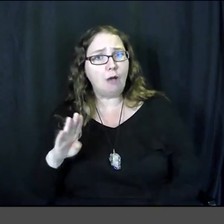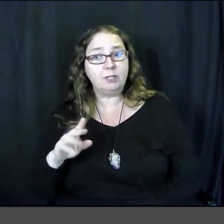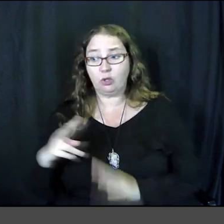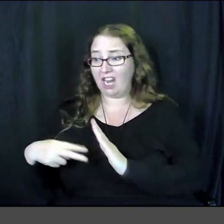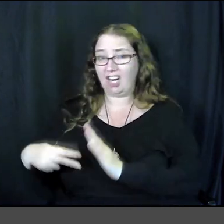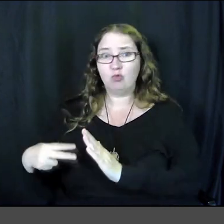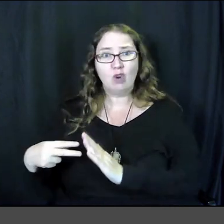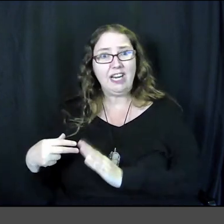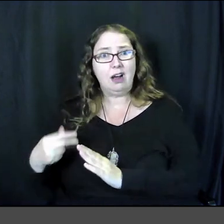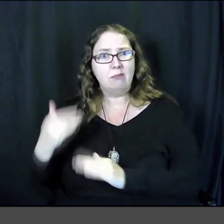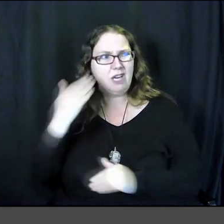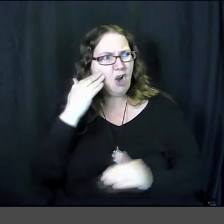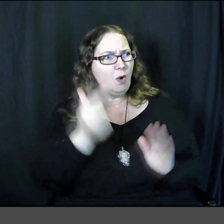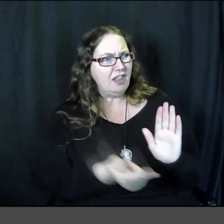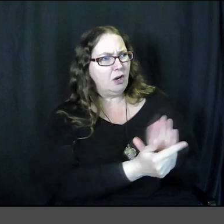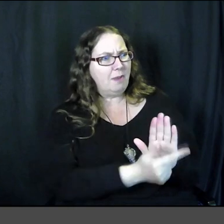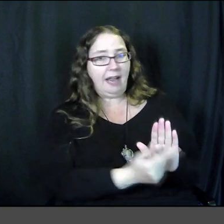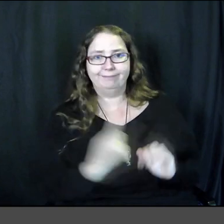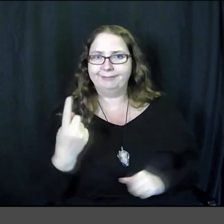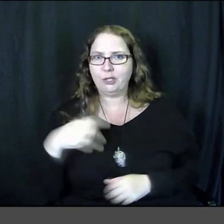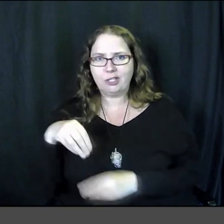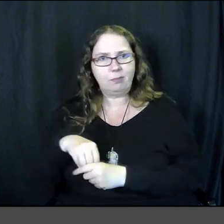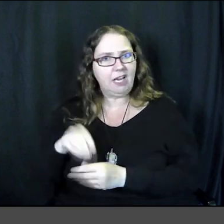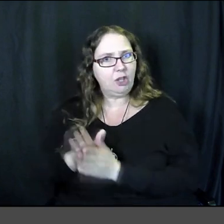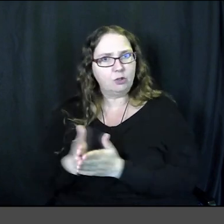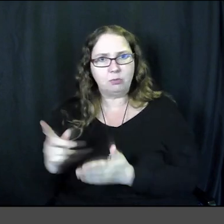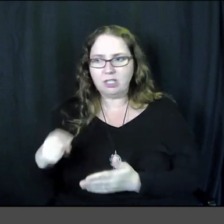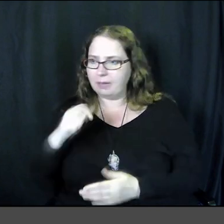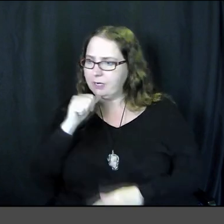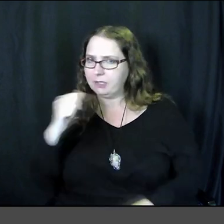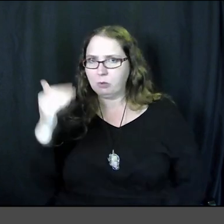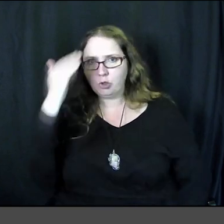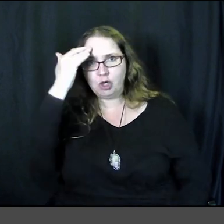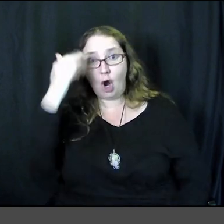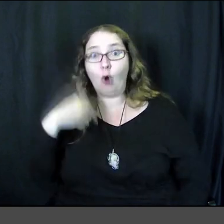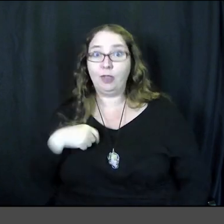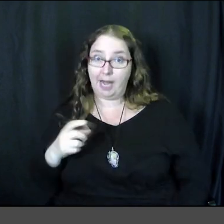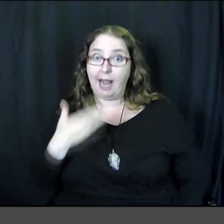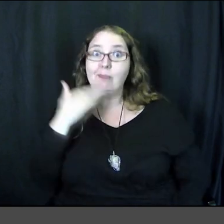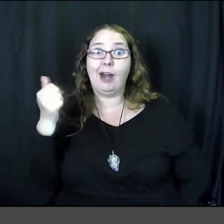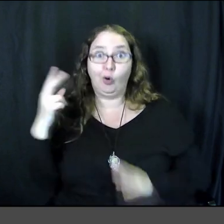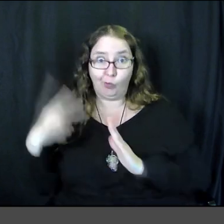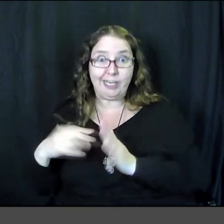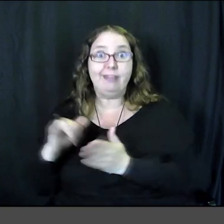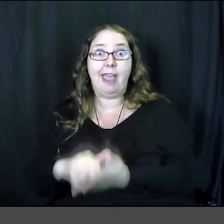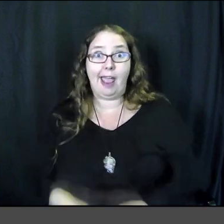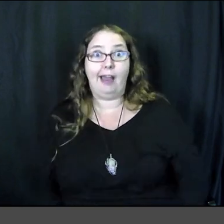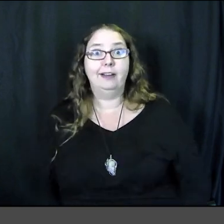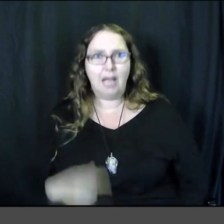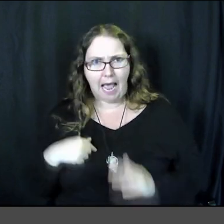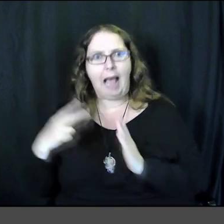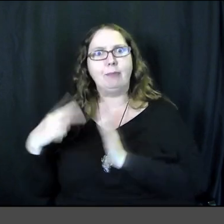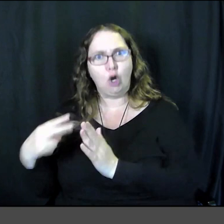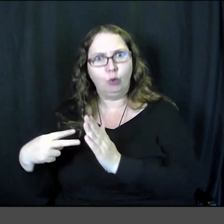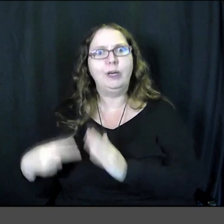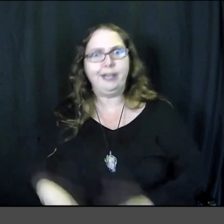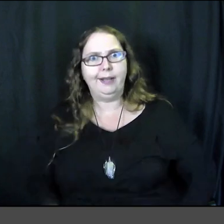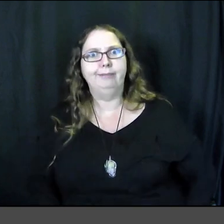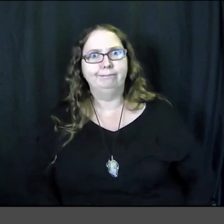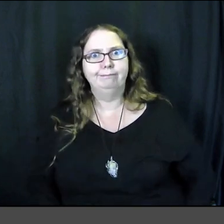THOSE BOOKS THAT I'M NOT SUPPOSED TO READ, BUT THAT I'M SUPPOSED TO READ. SO I'M GOING TO READ WHAT I'M GOING TO READ. YOU KNOW,